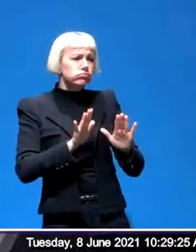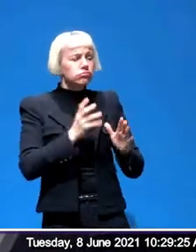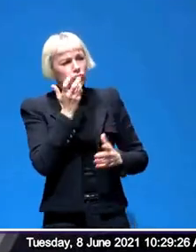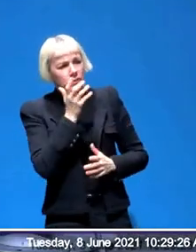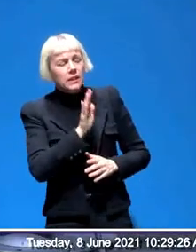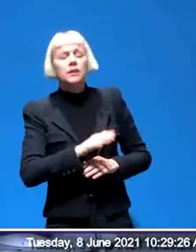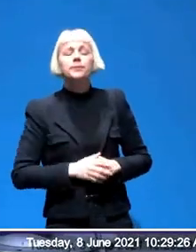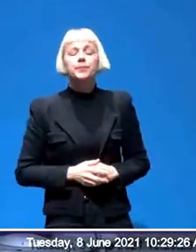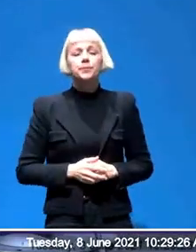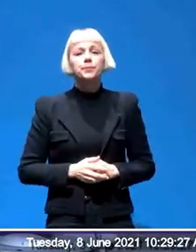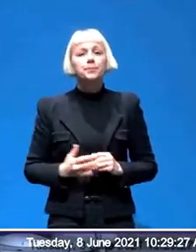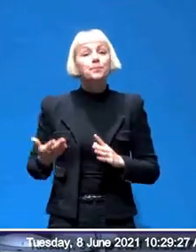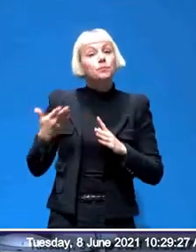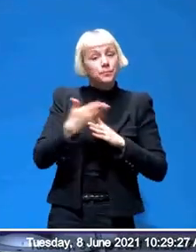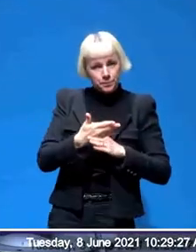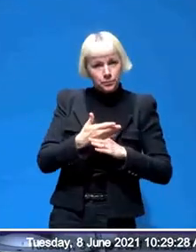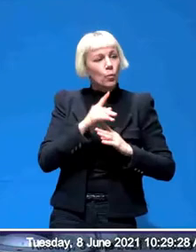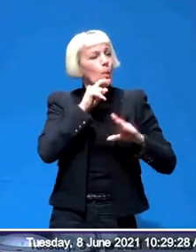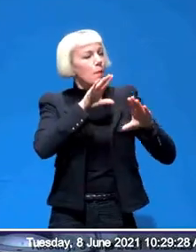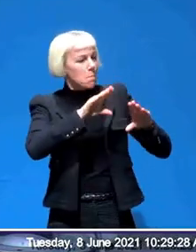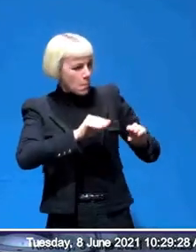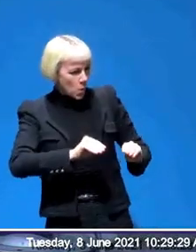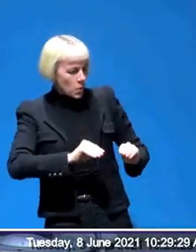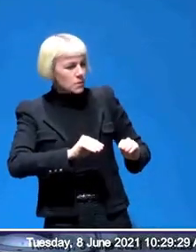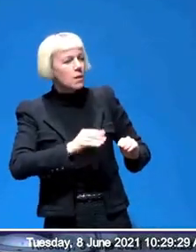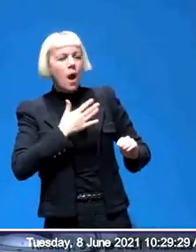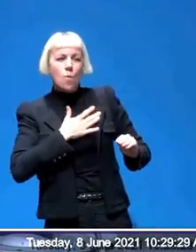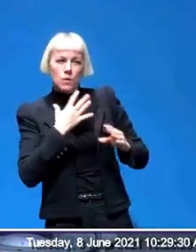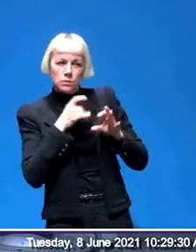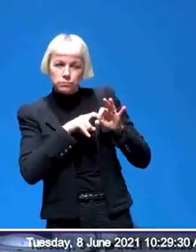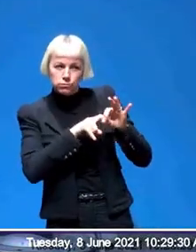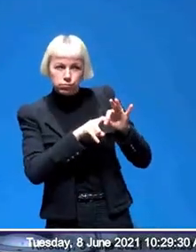I want to ask you just a few questions about the financial arrangements. Sure.